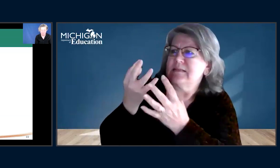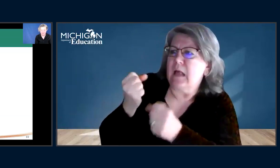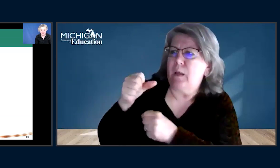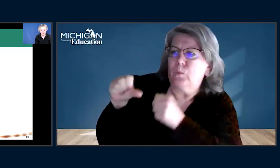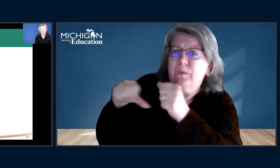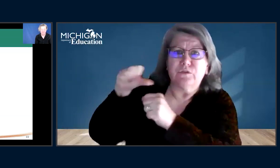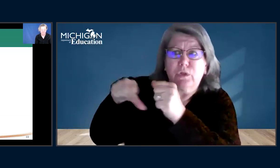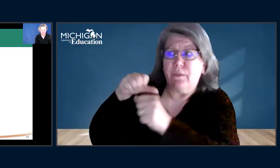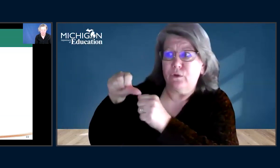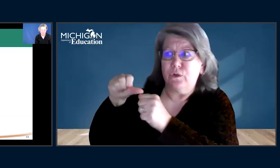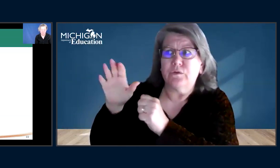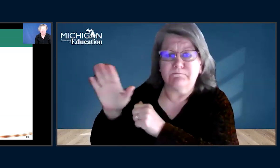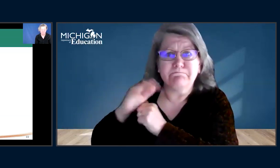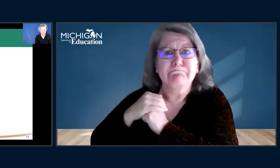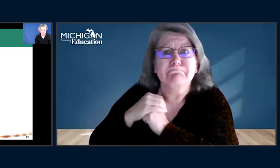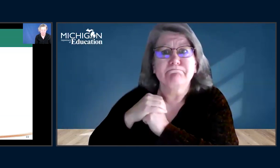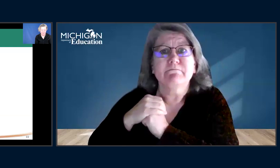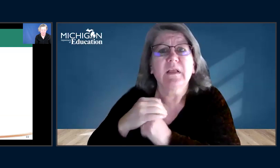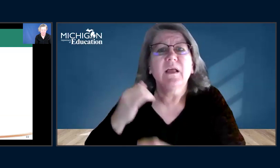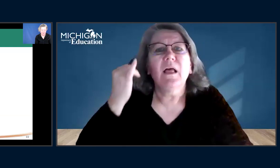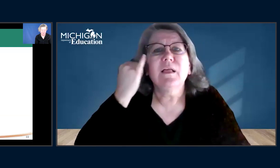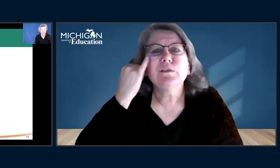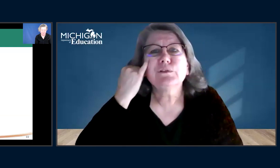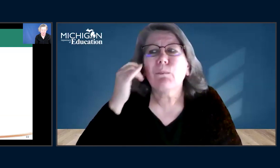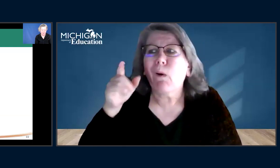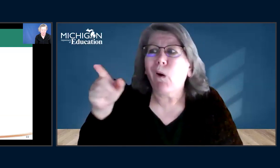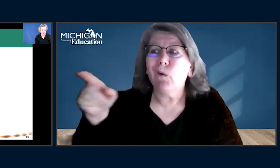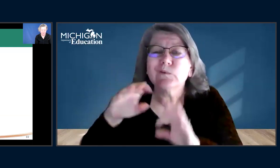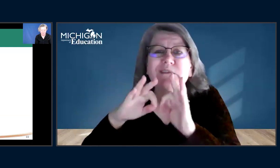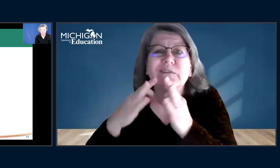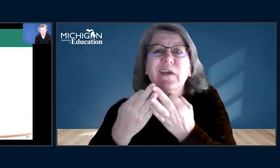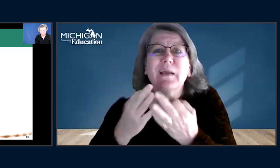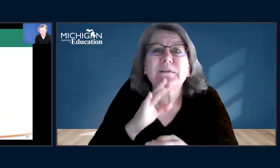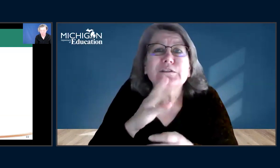contact me directly and they use sign language. We can use ASL as our language.